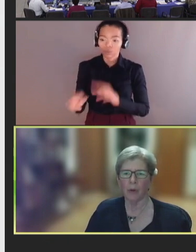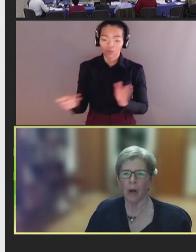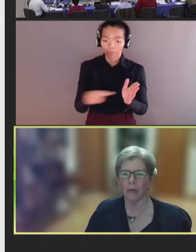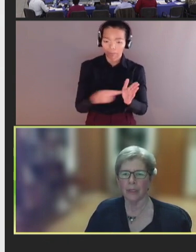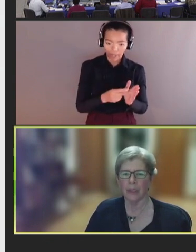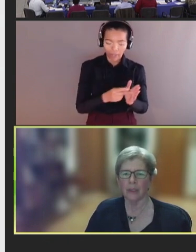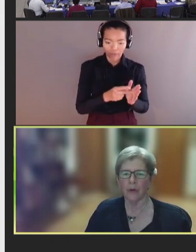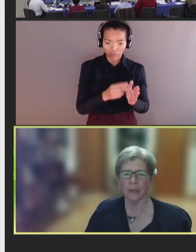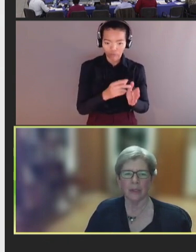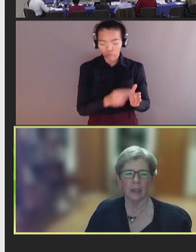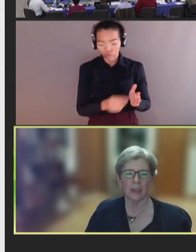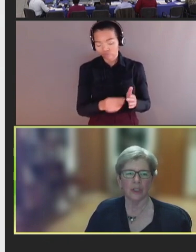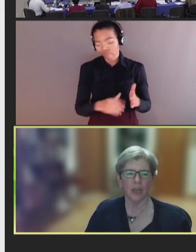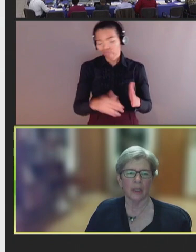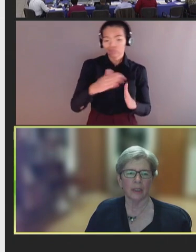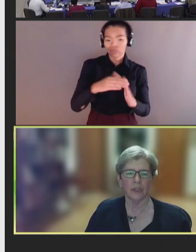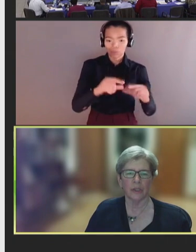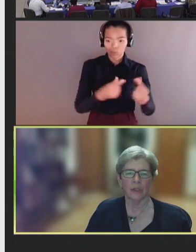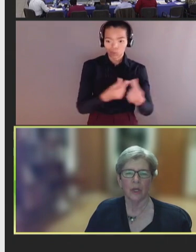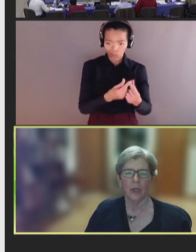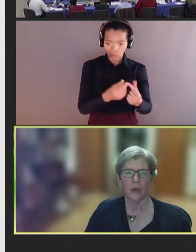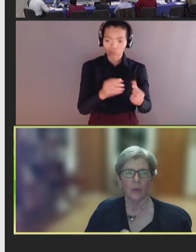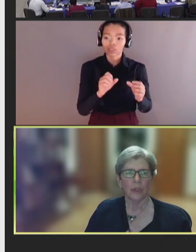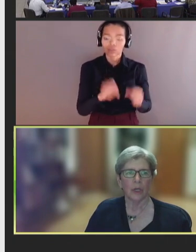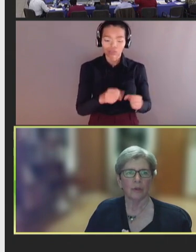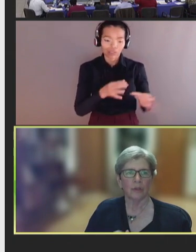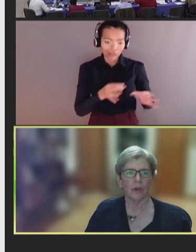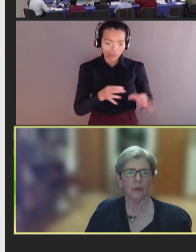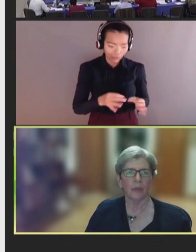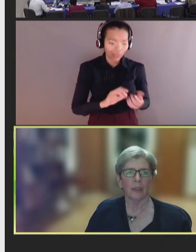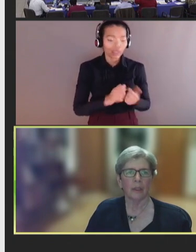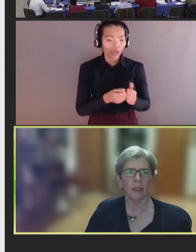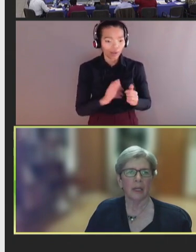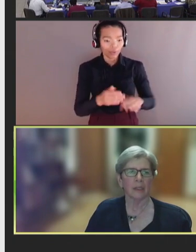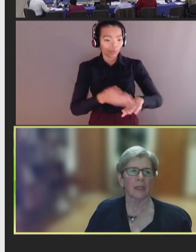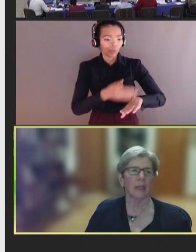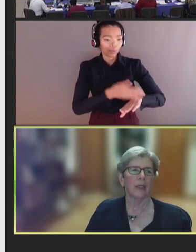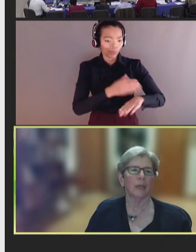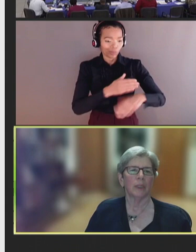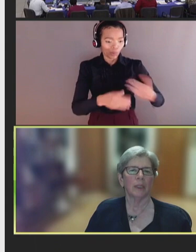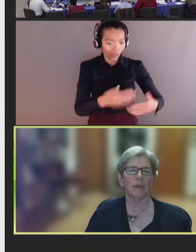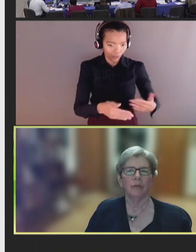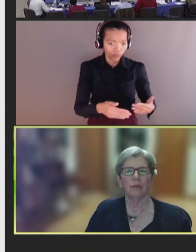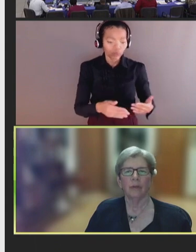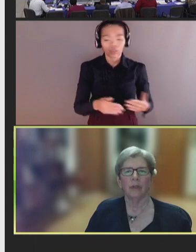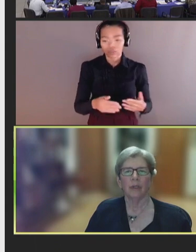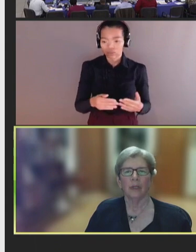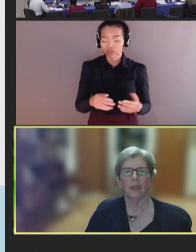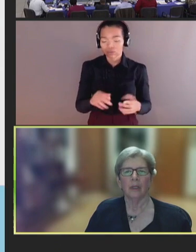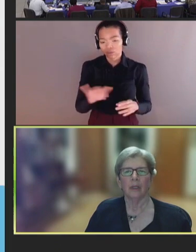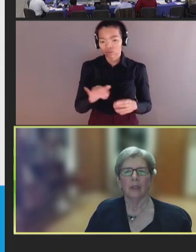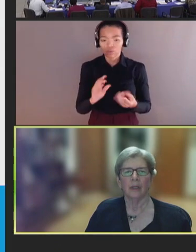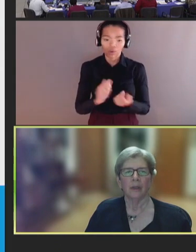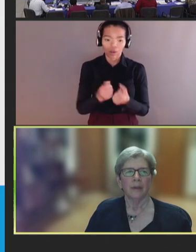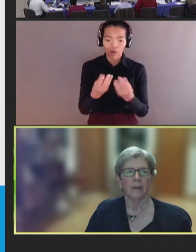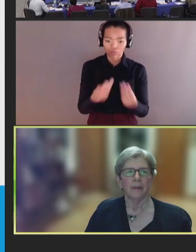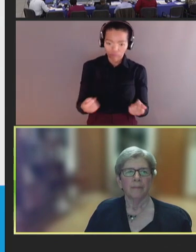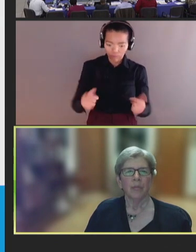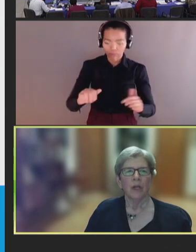progress in addressing the challenges, which I will show you on the next slide, I believe.